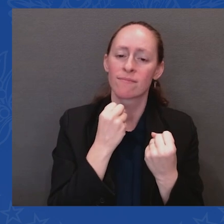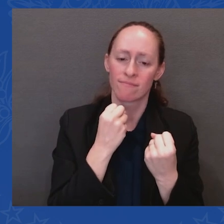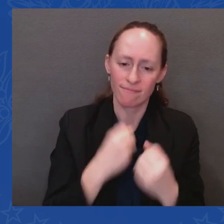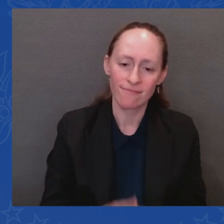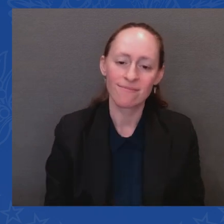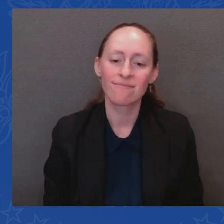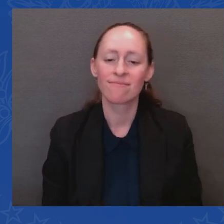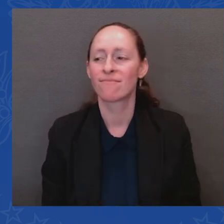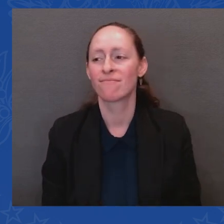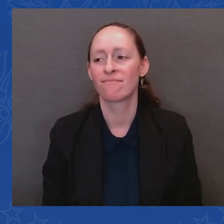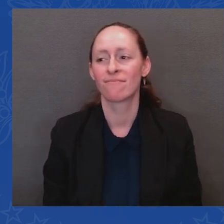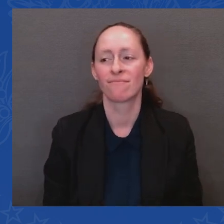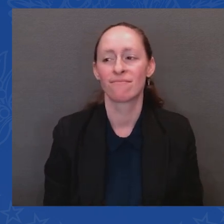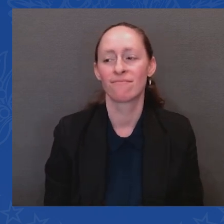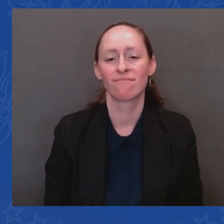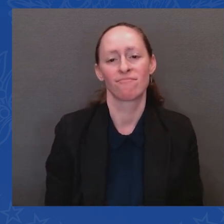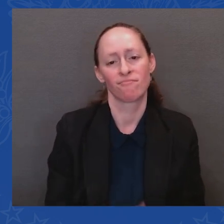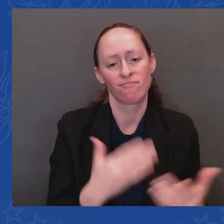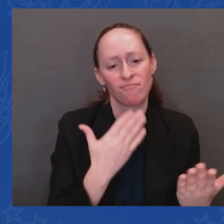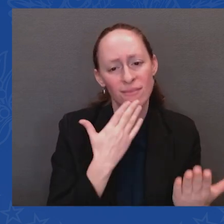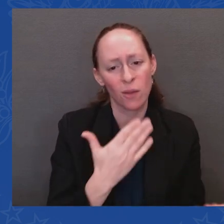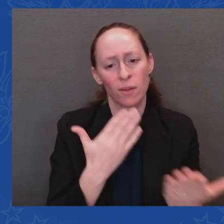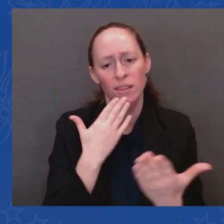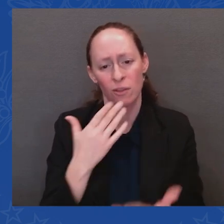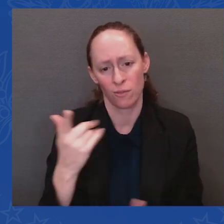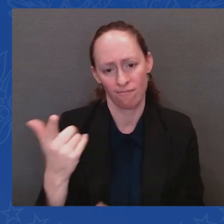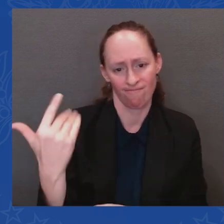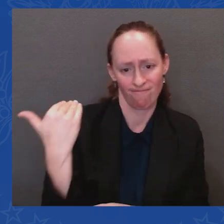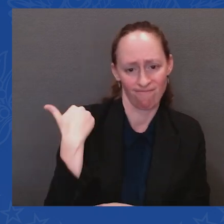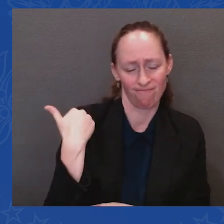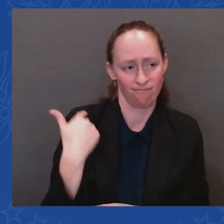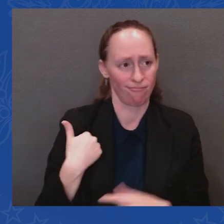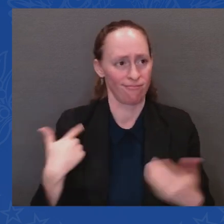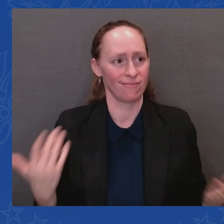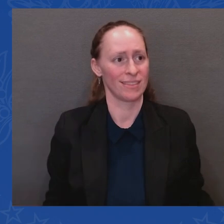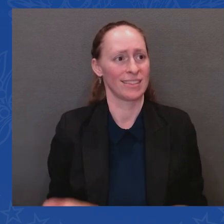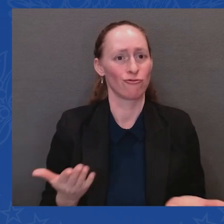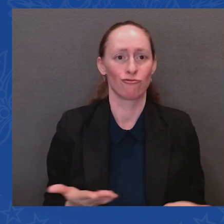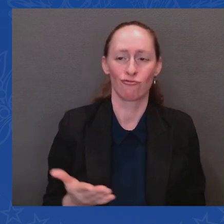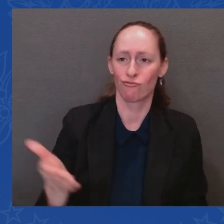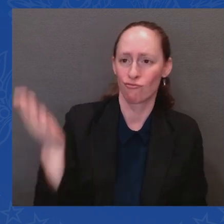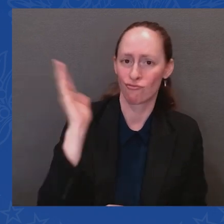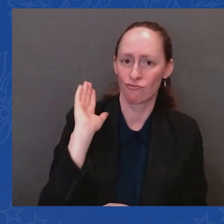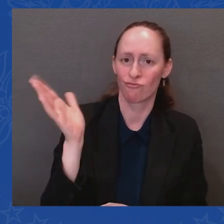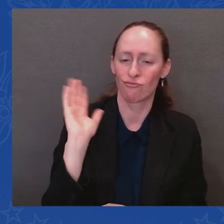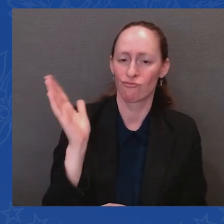and share this special day with you from the boardroom -- from the bottom of my heart. Thank you for showing the support